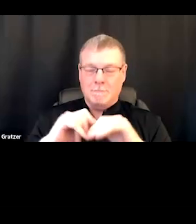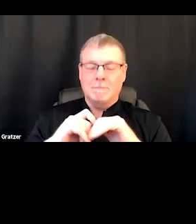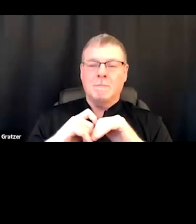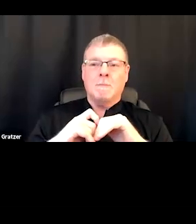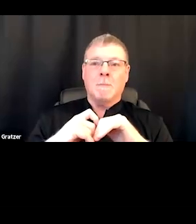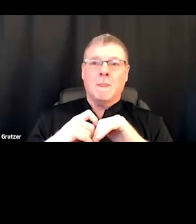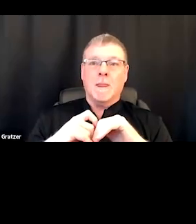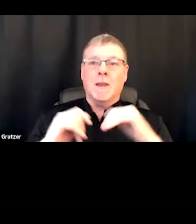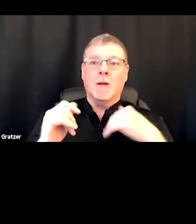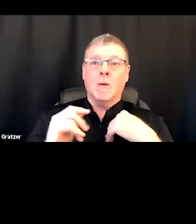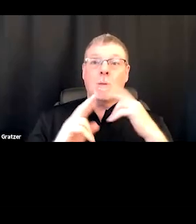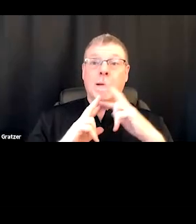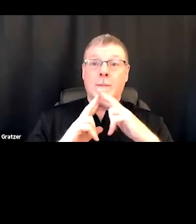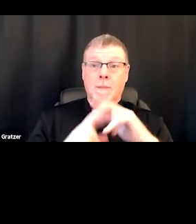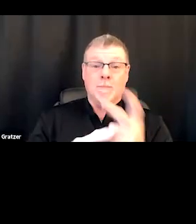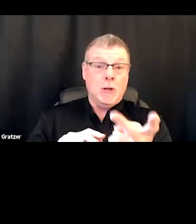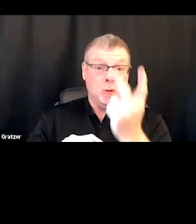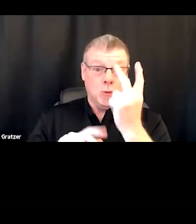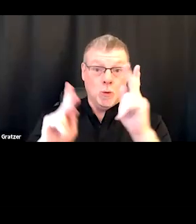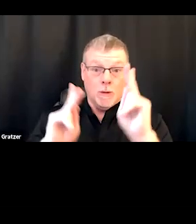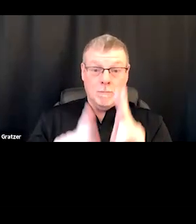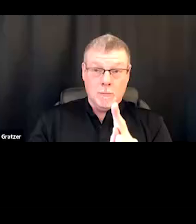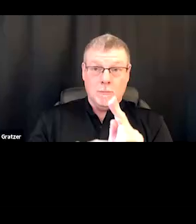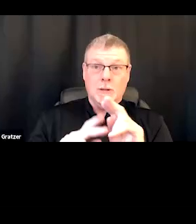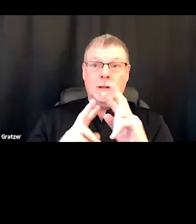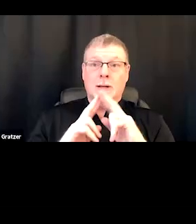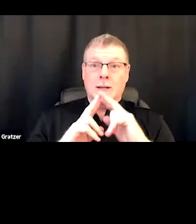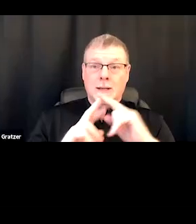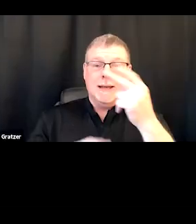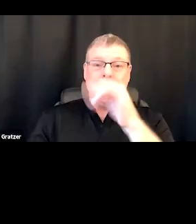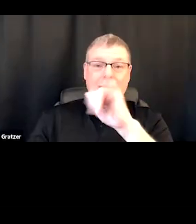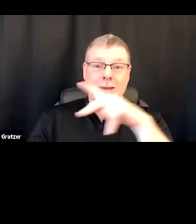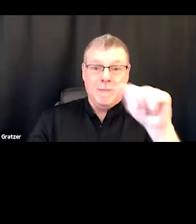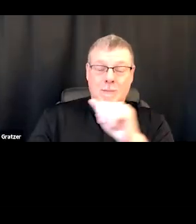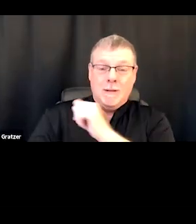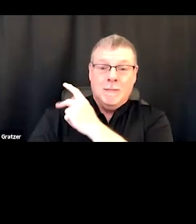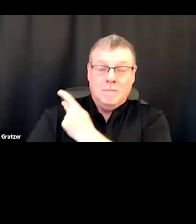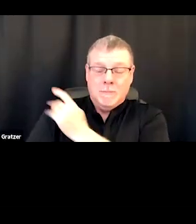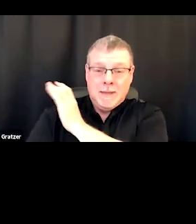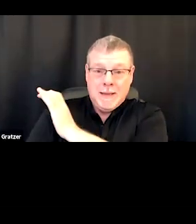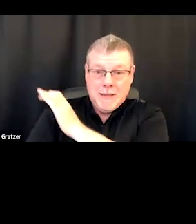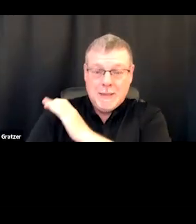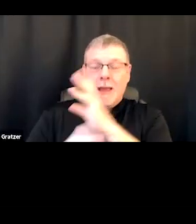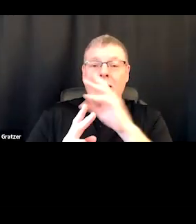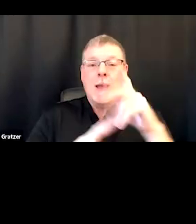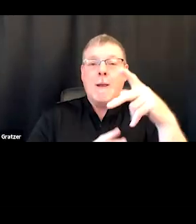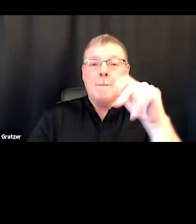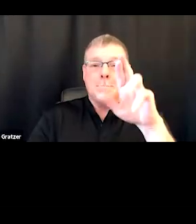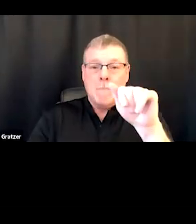So we pair, it's a two-person, we pair a behavioral health clinician and a paramedic or an EMT,